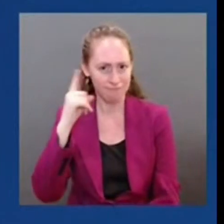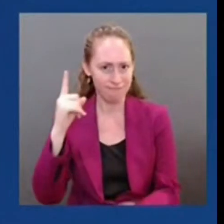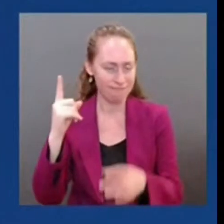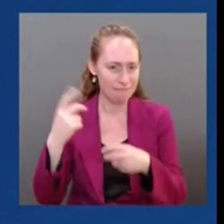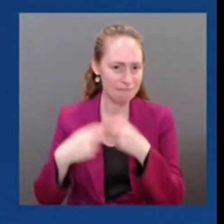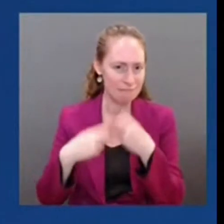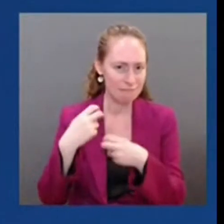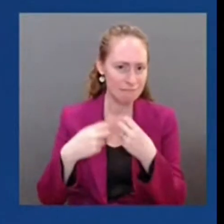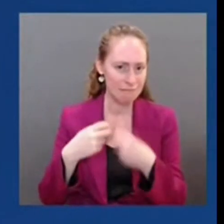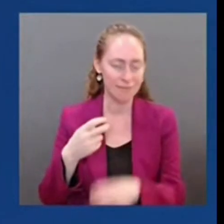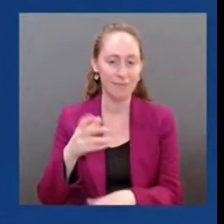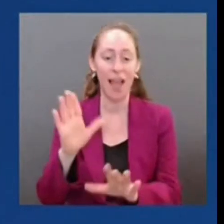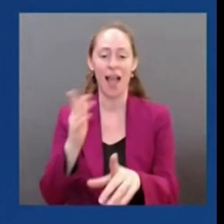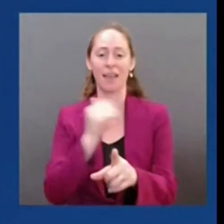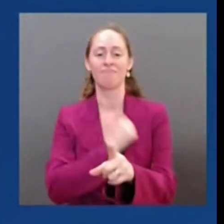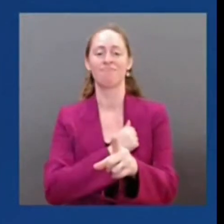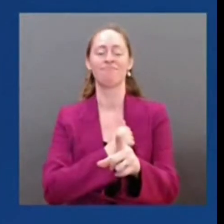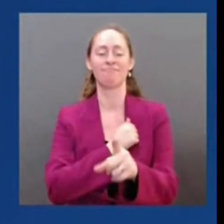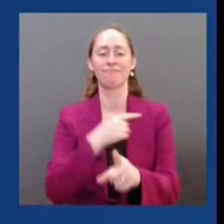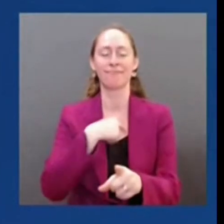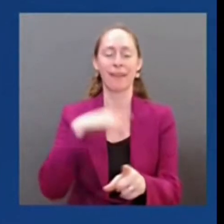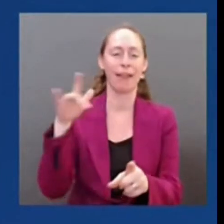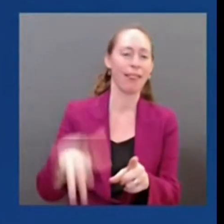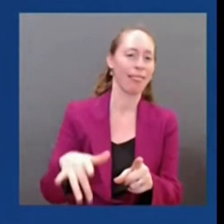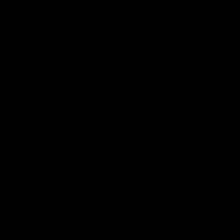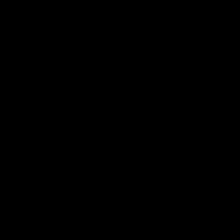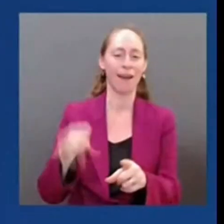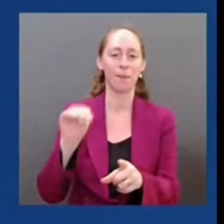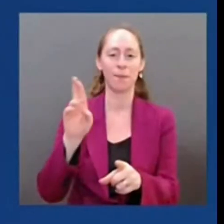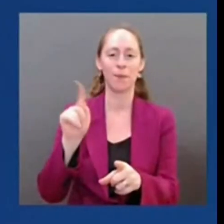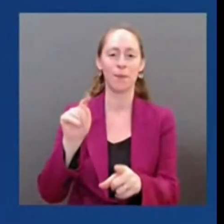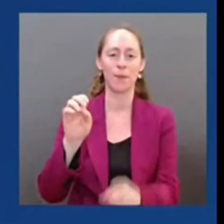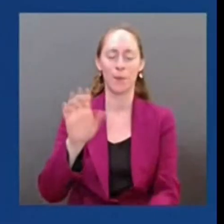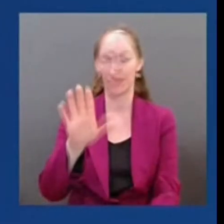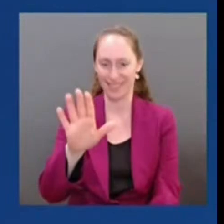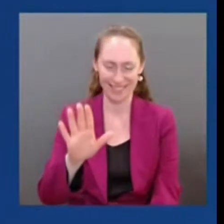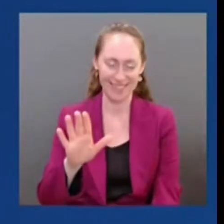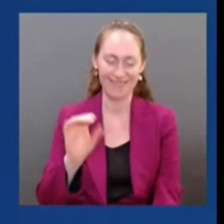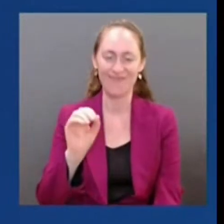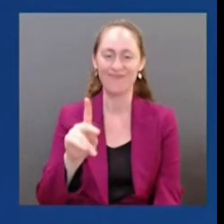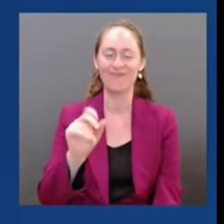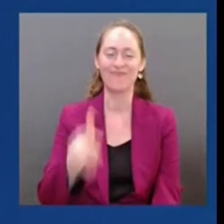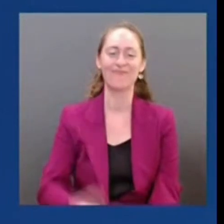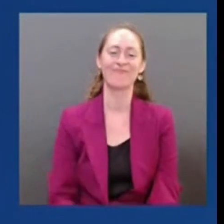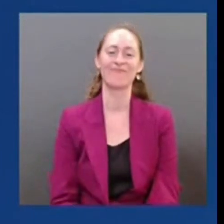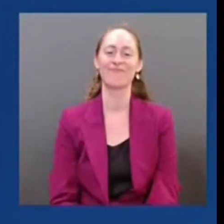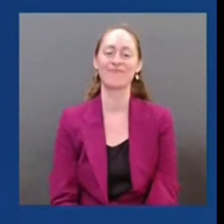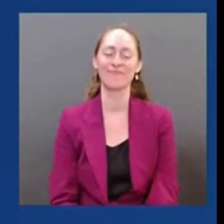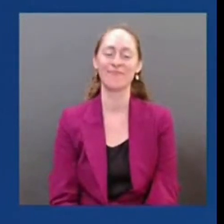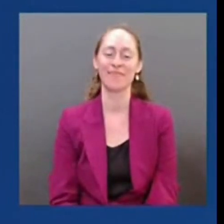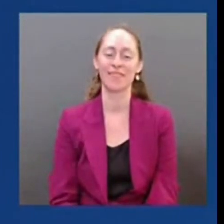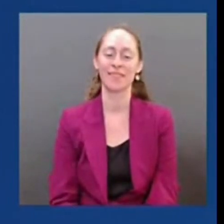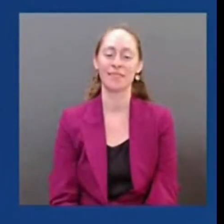I DON'T KNOW IF SHE IS ASKING A QUESTION I DON'T HEAR ANYTHING. SORRY ABOUT THAT.